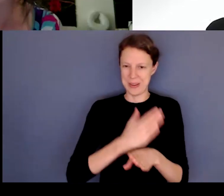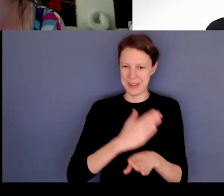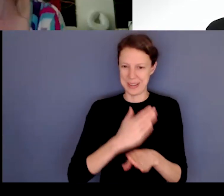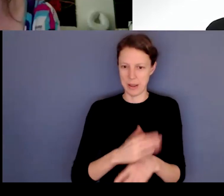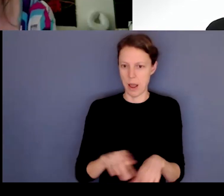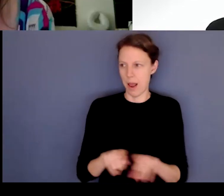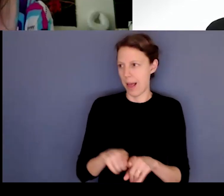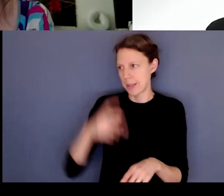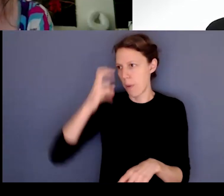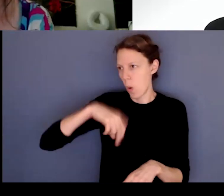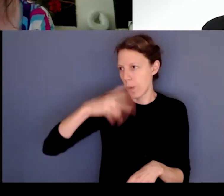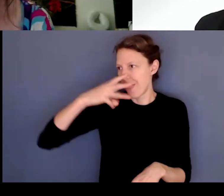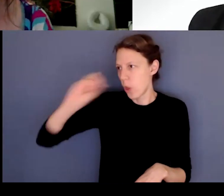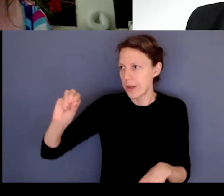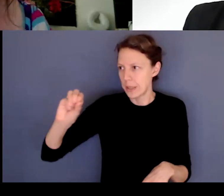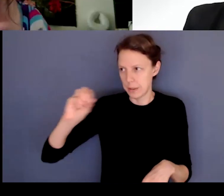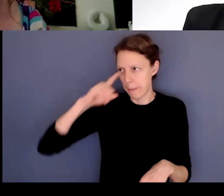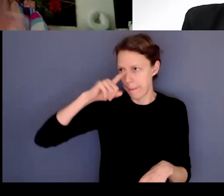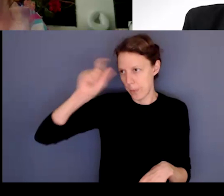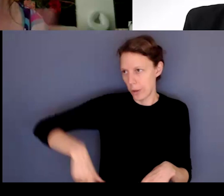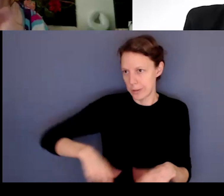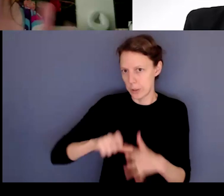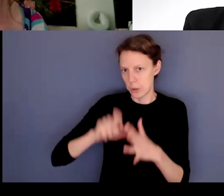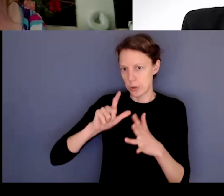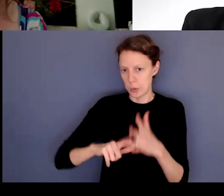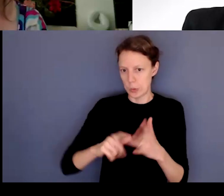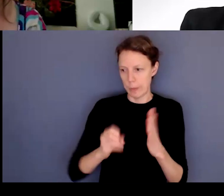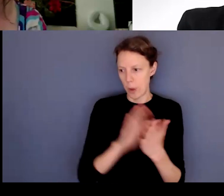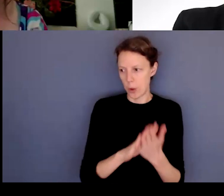person doing posts, does that kind of align with the